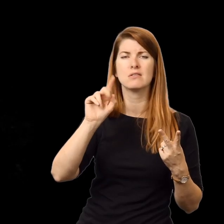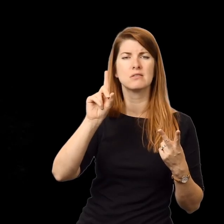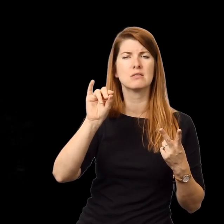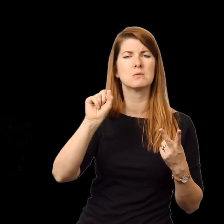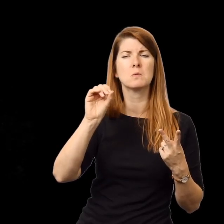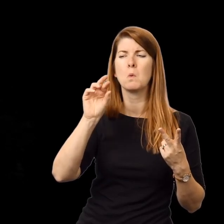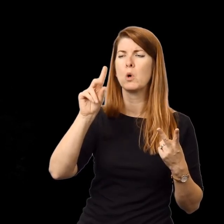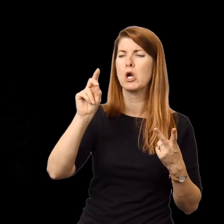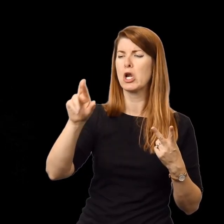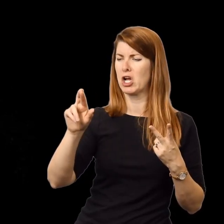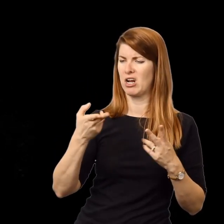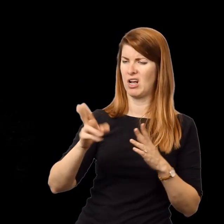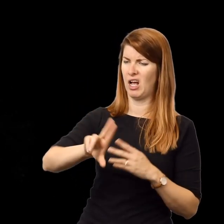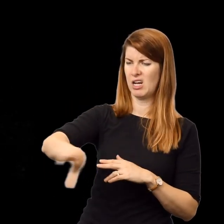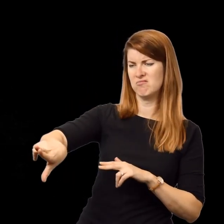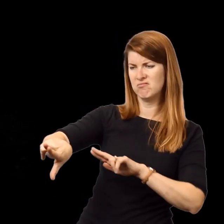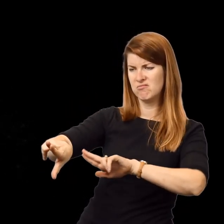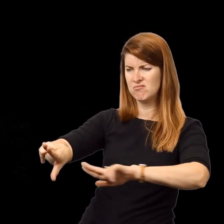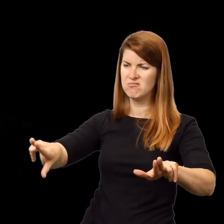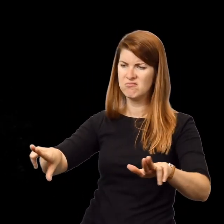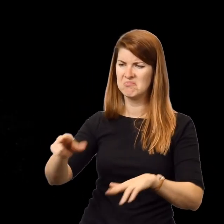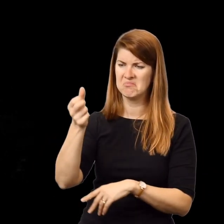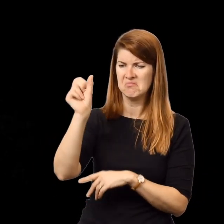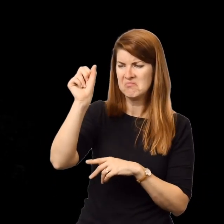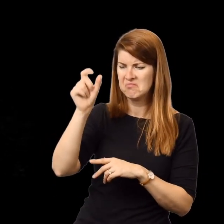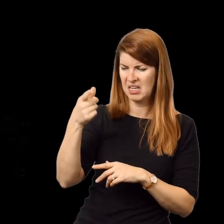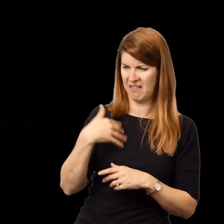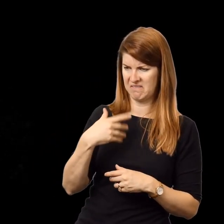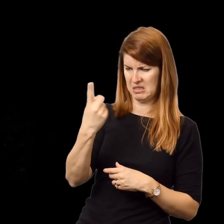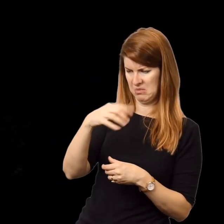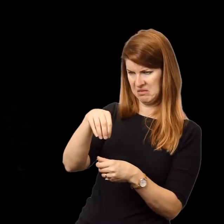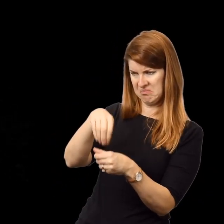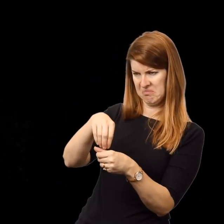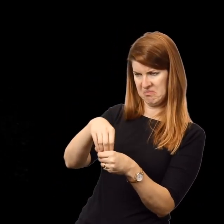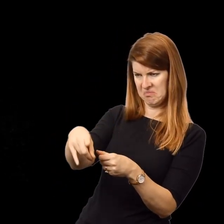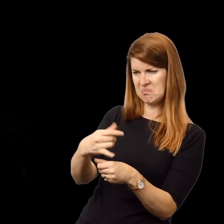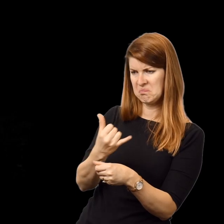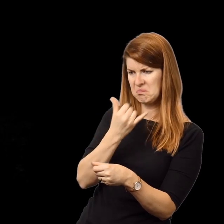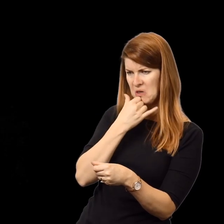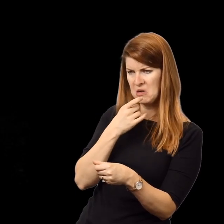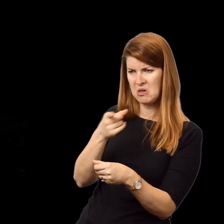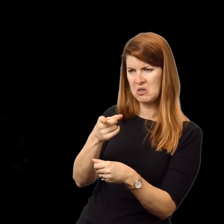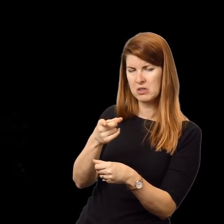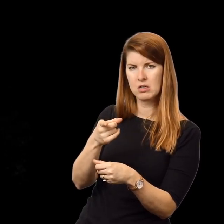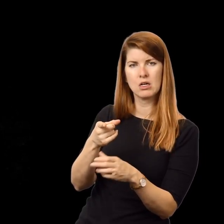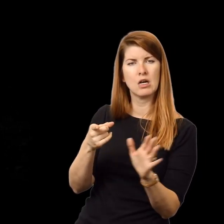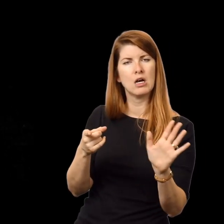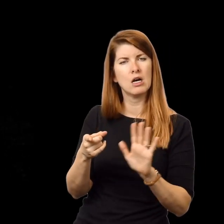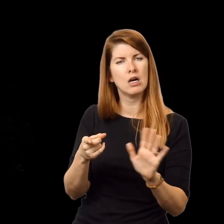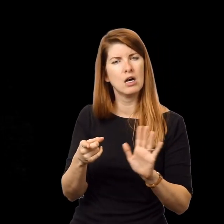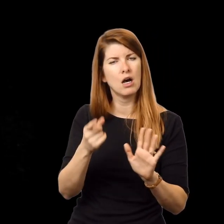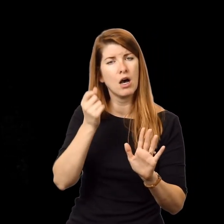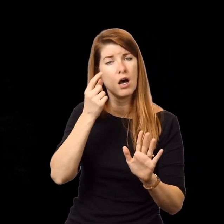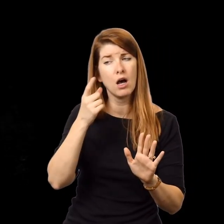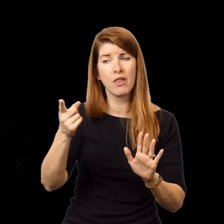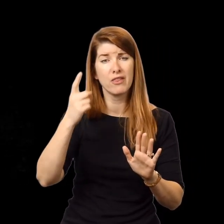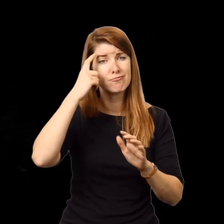and it implies that there's something wrong from in this child, and in fact what it is,